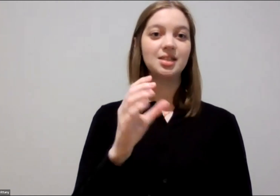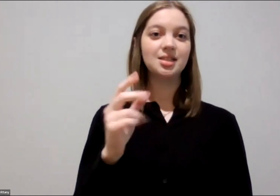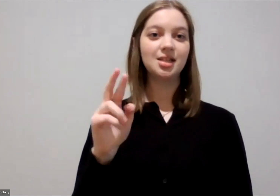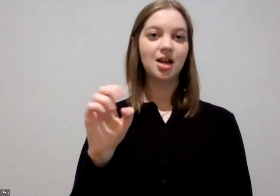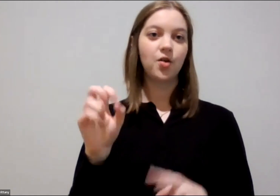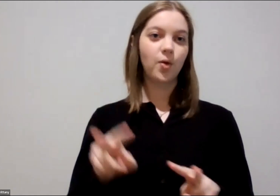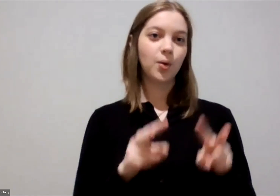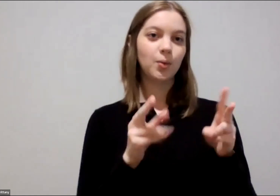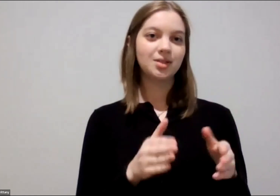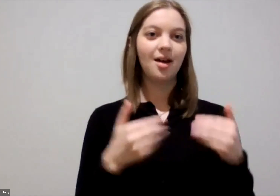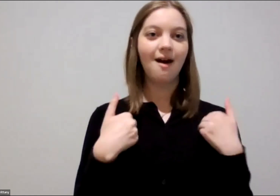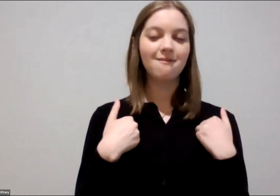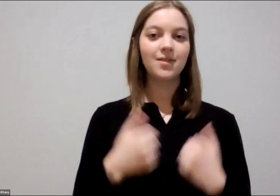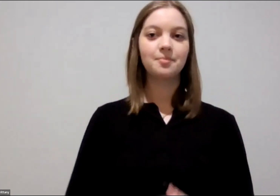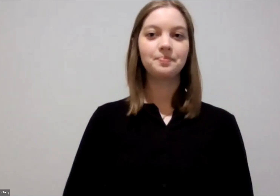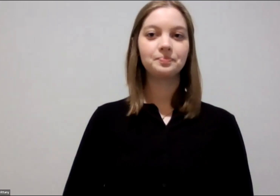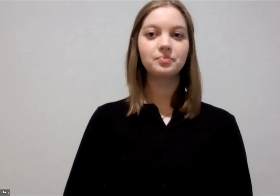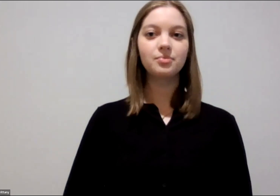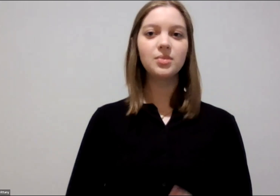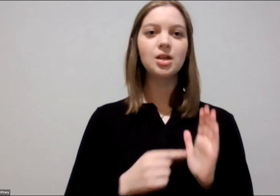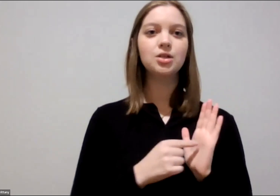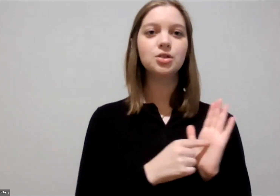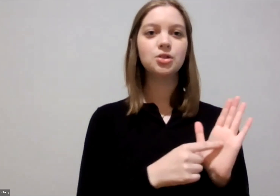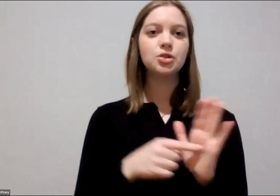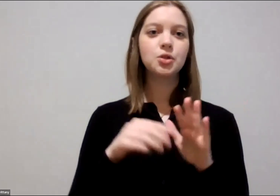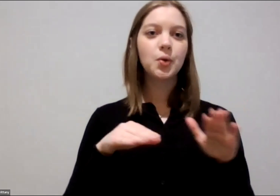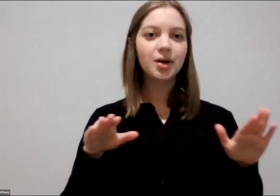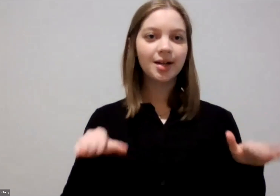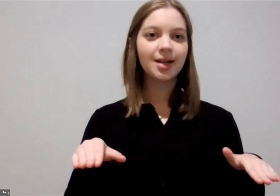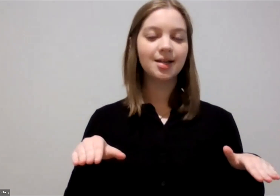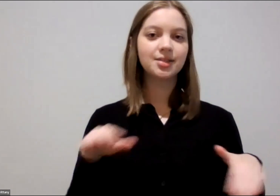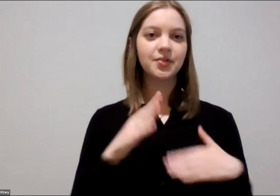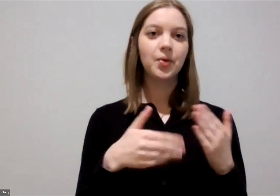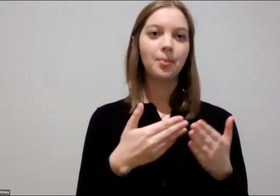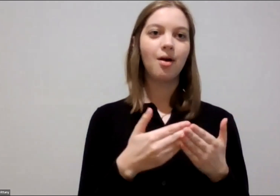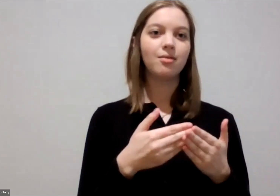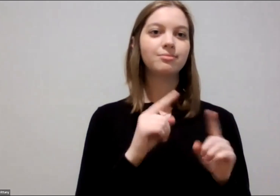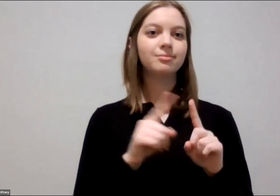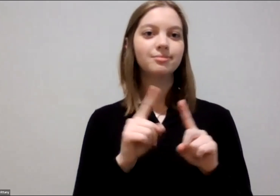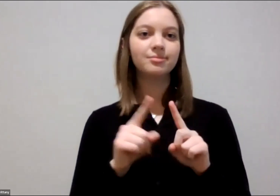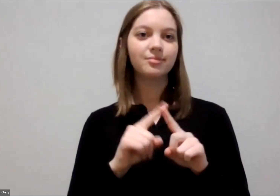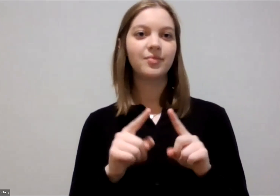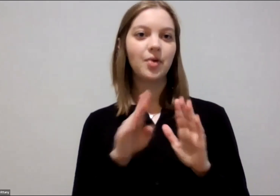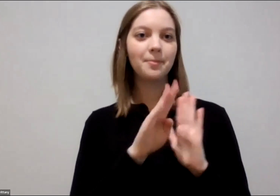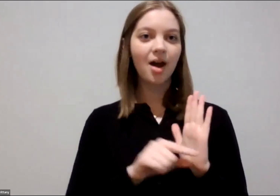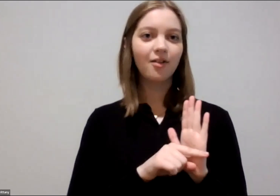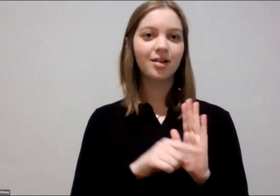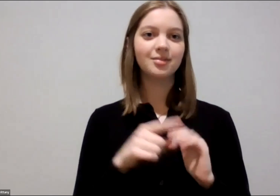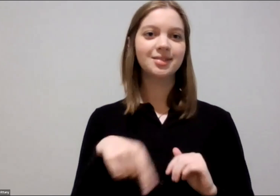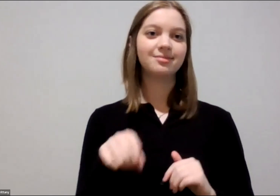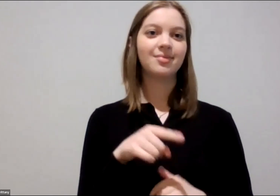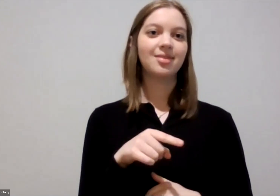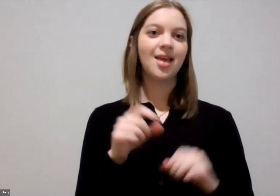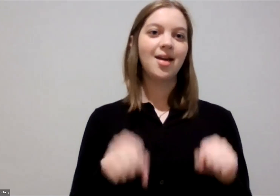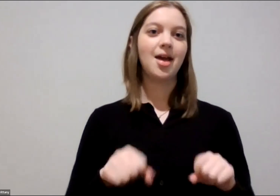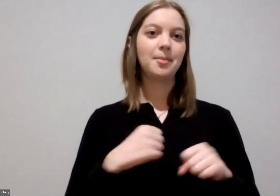Heroes had So it's showing kids from all walks of life that they're great, too, can make all the difference.